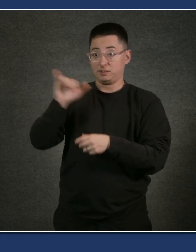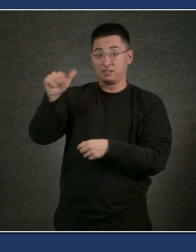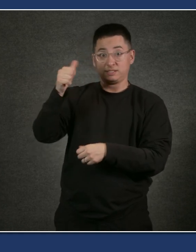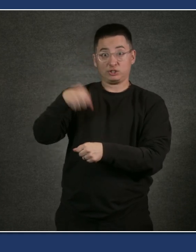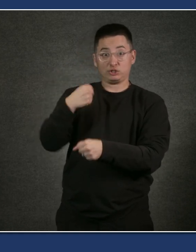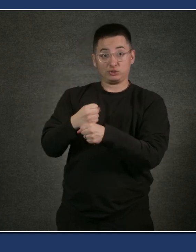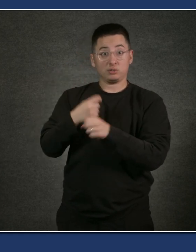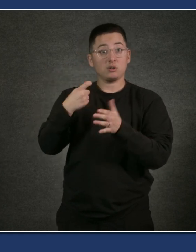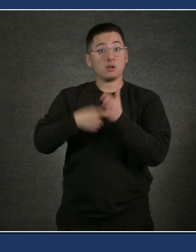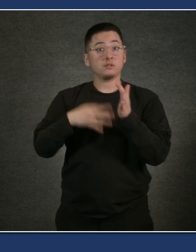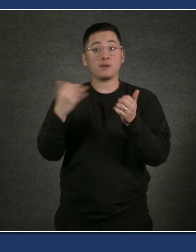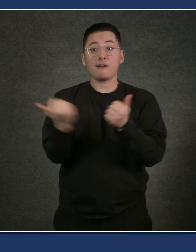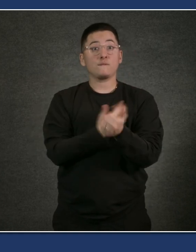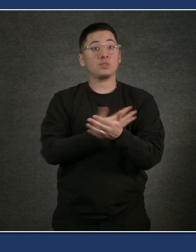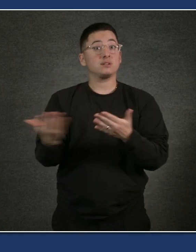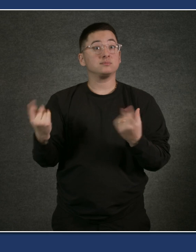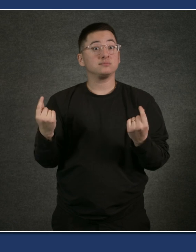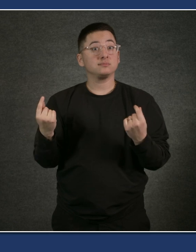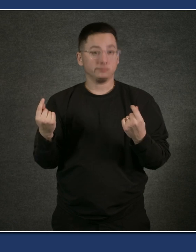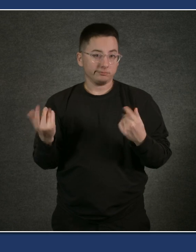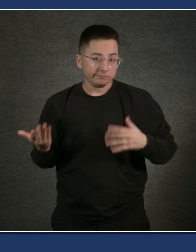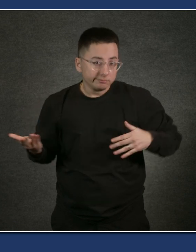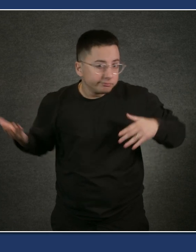Since DHS reimburses only for miles